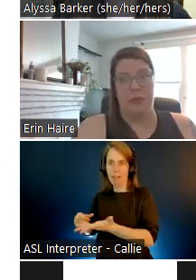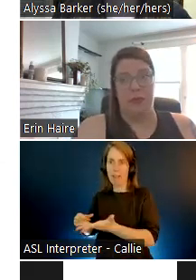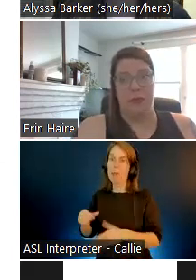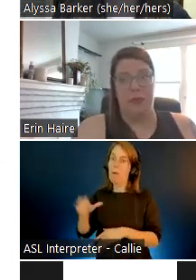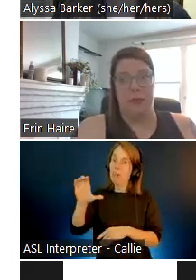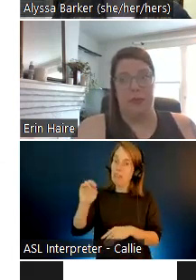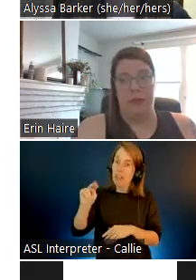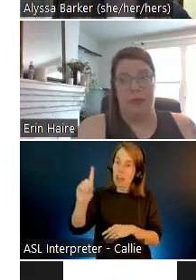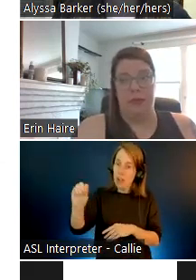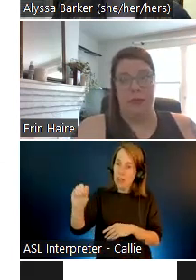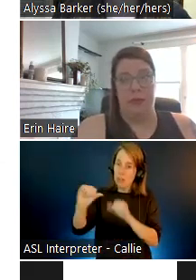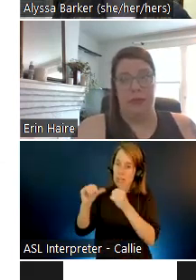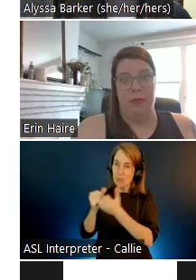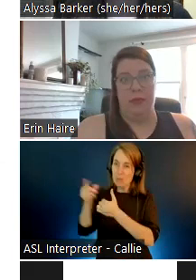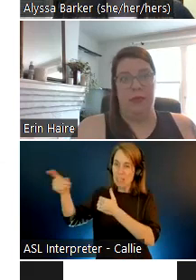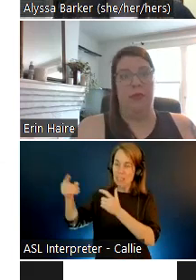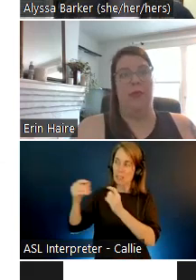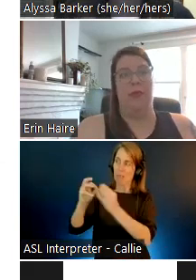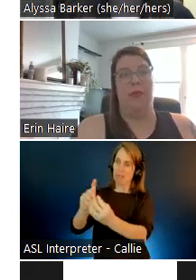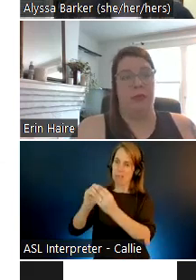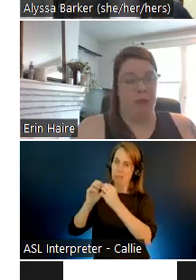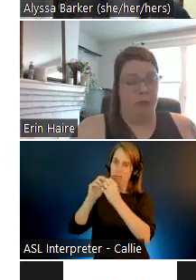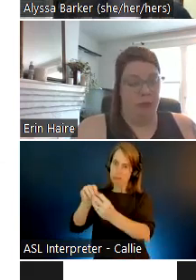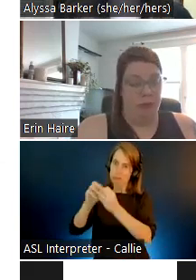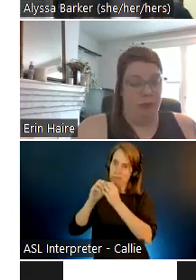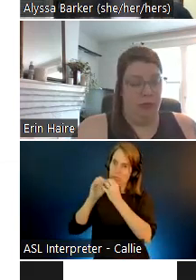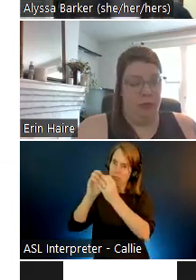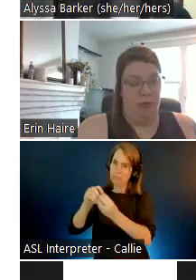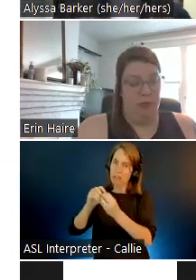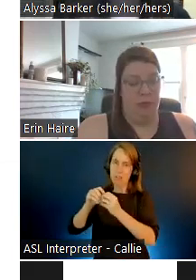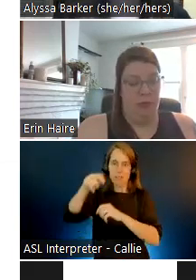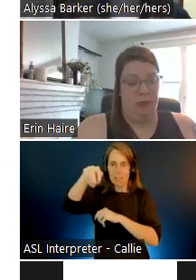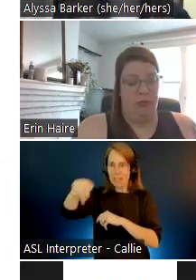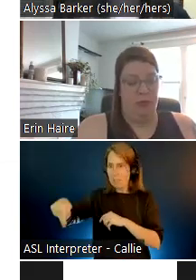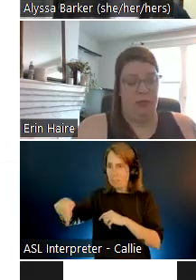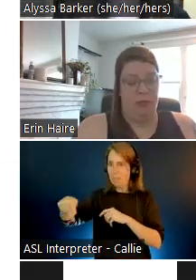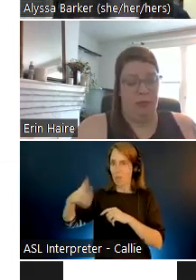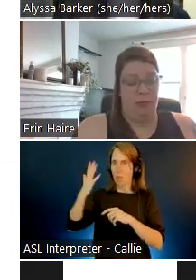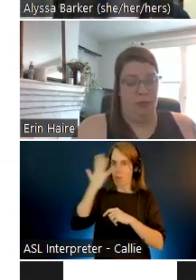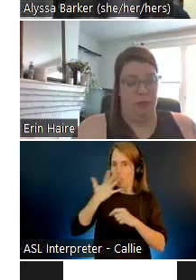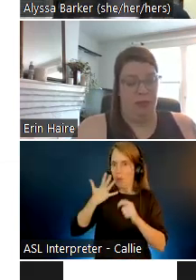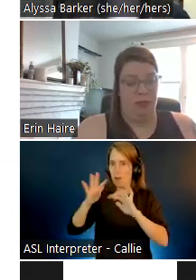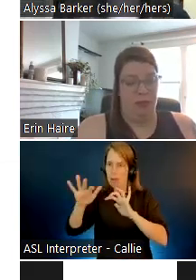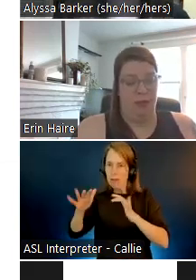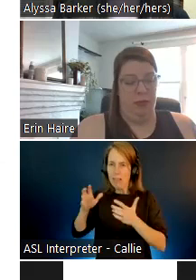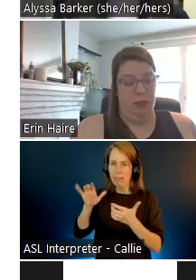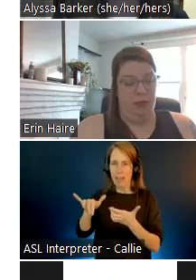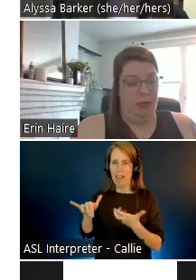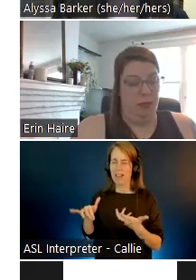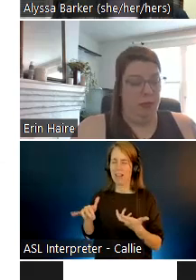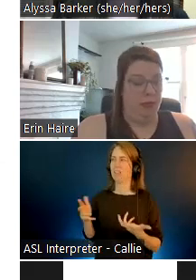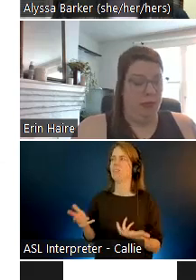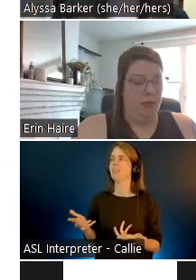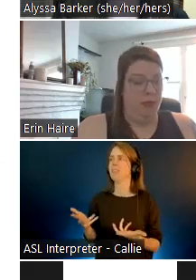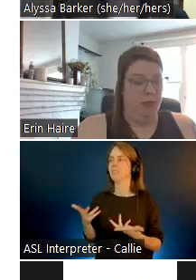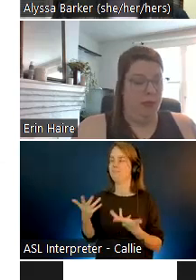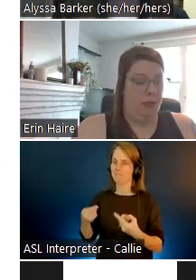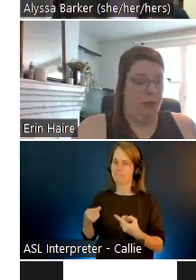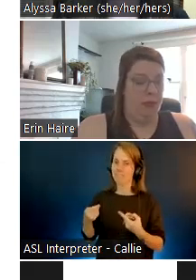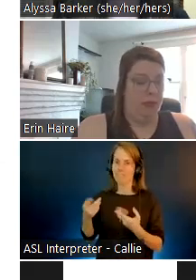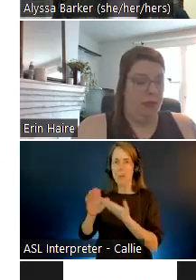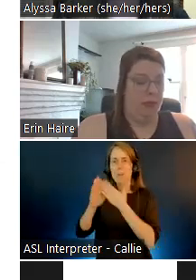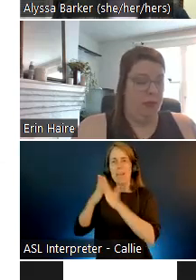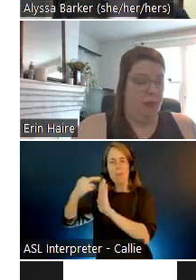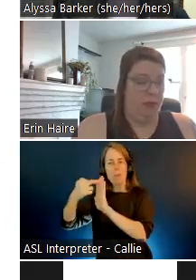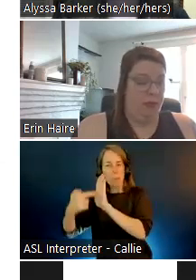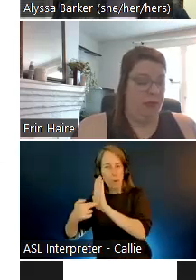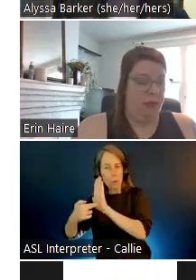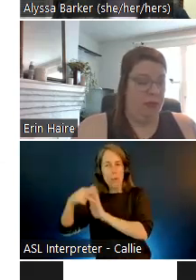like um and and so it really became uh uh you know about rules and policies and not seeing you know